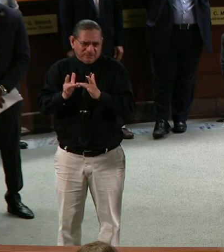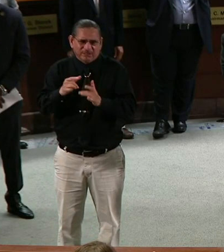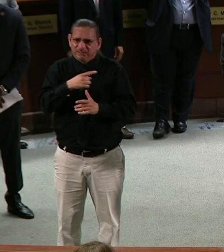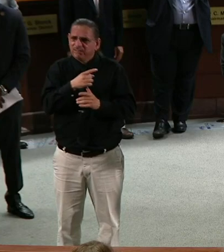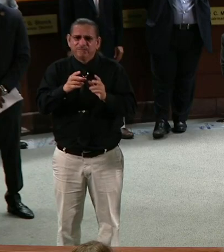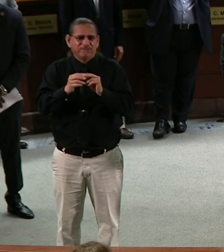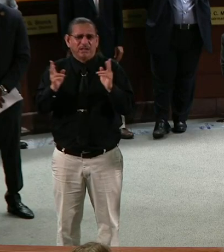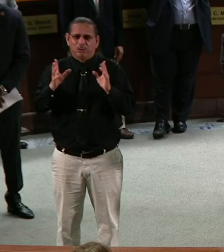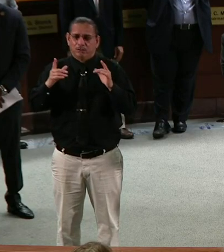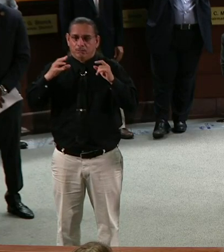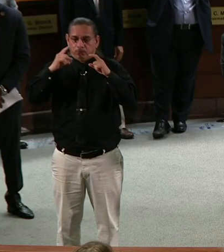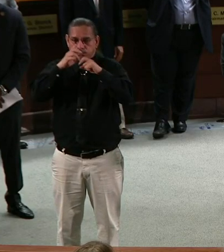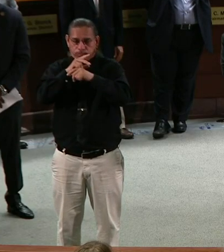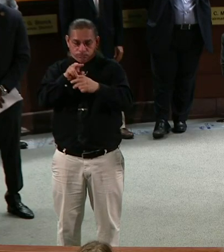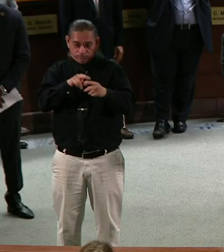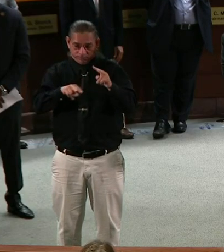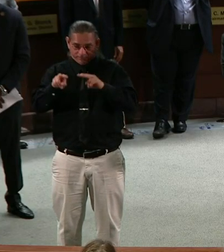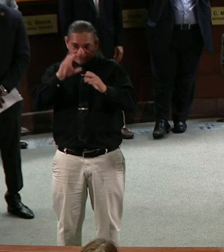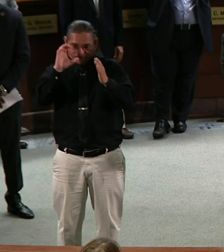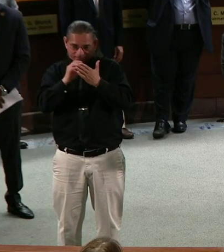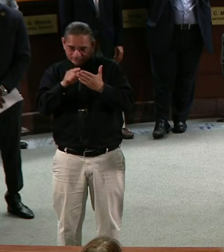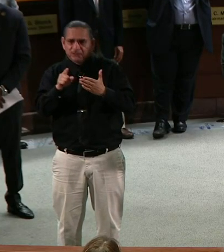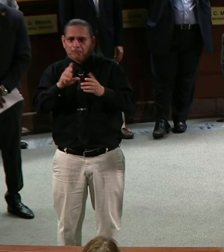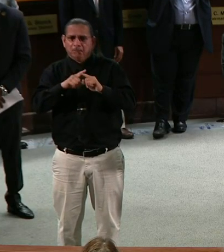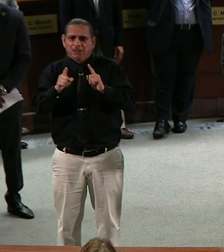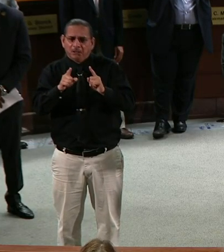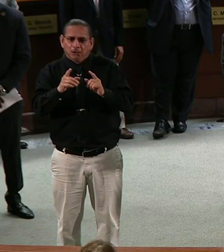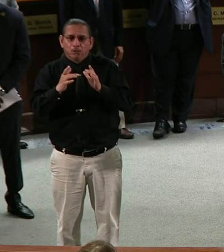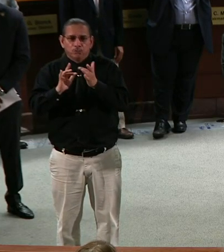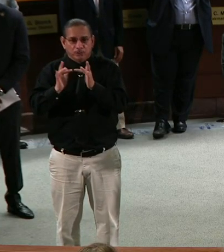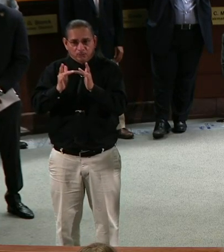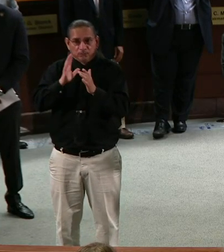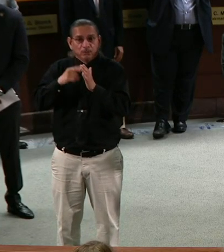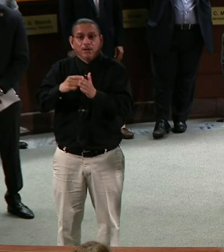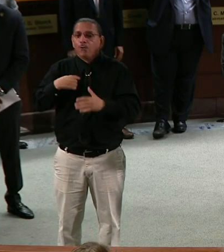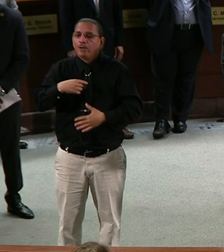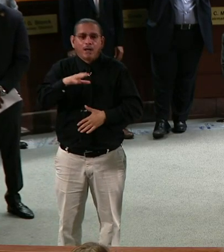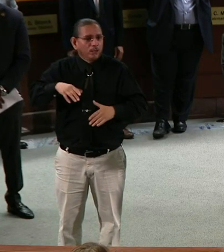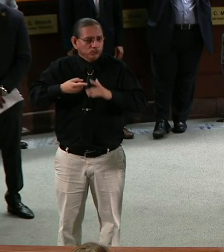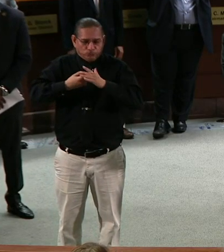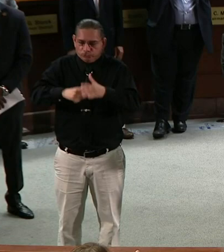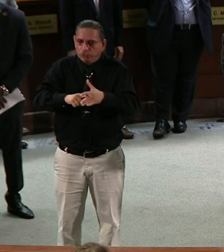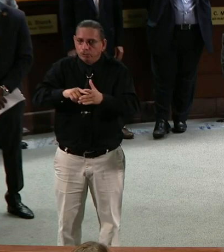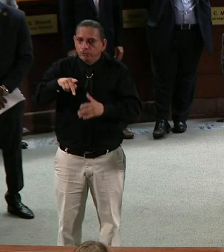IS A VERY BUSY SUPPLY. I WANT